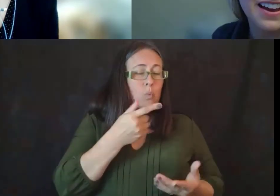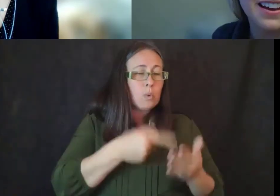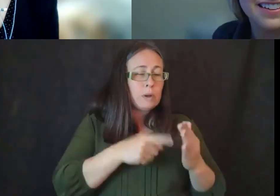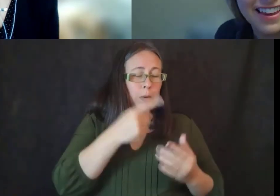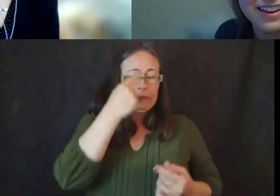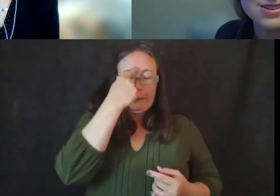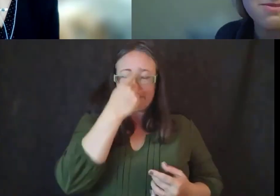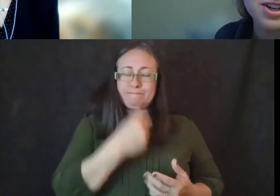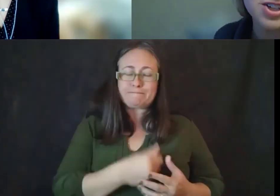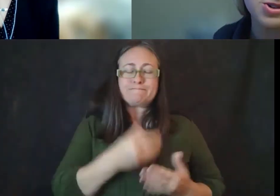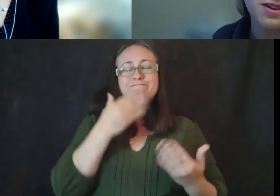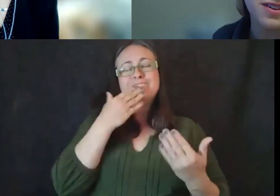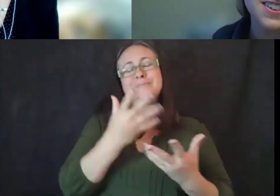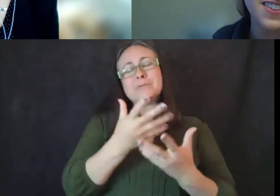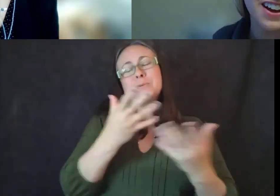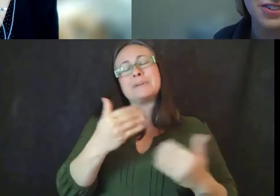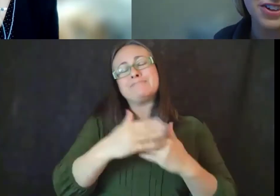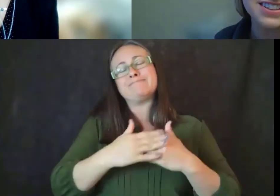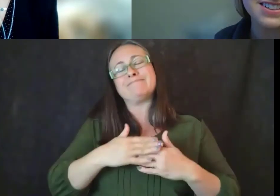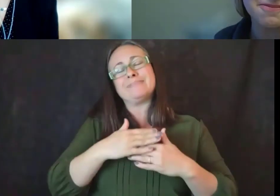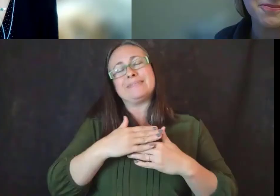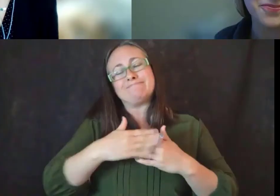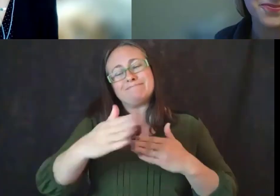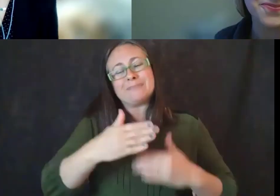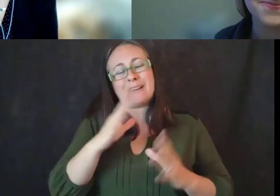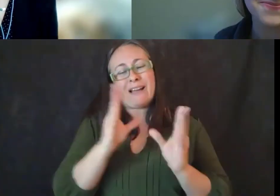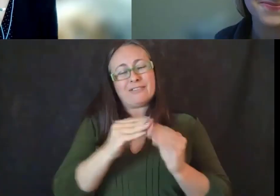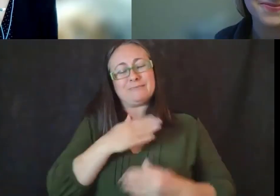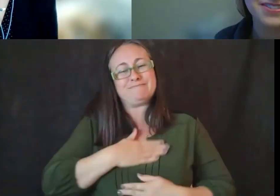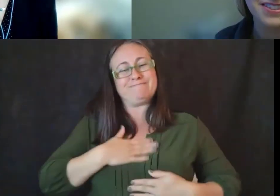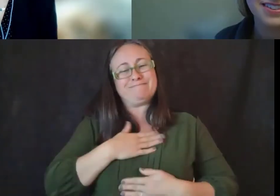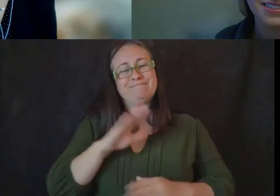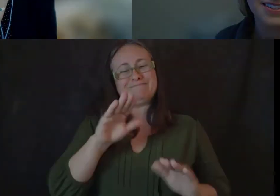And thank you so much, enjoy the rest of the conference. Patricia Valdez: Thank you.